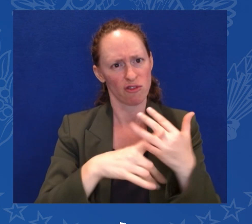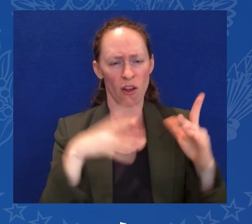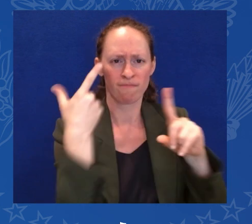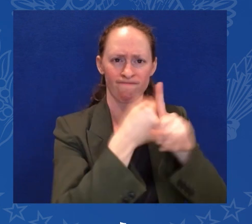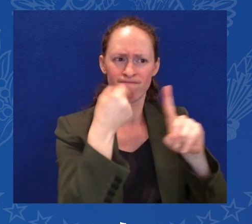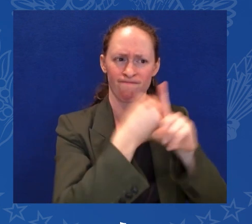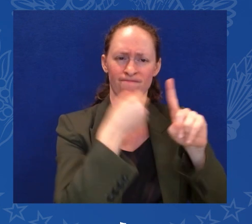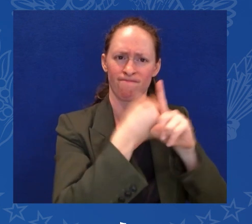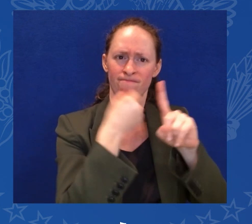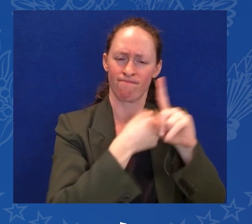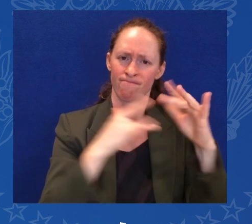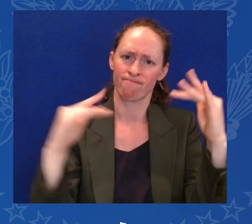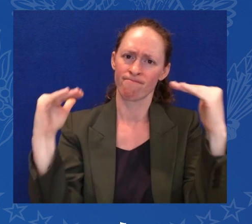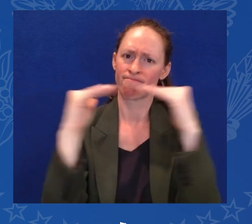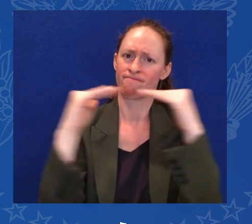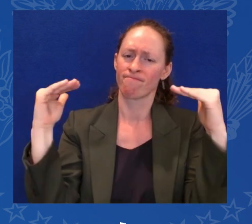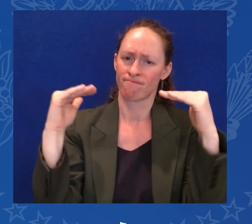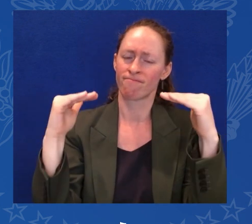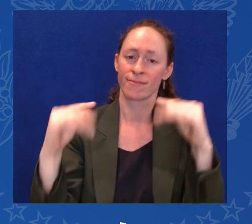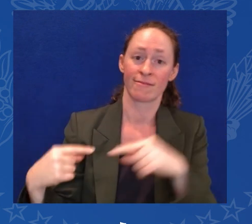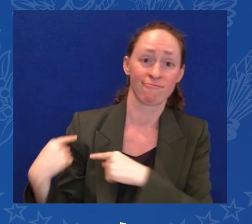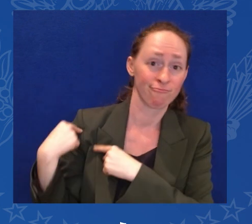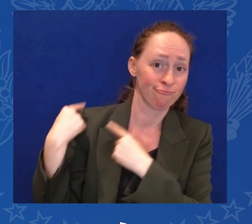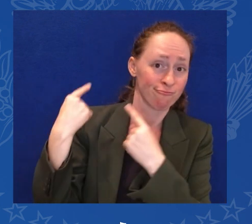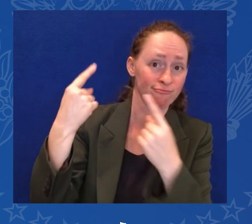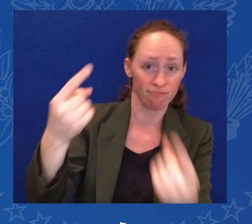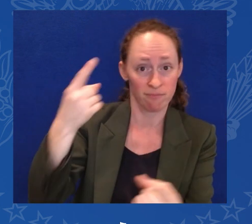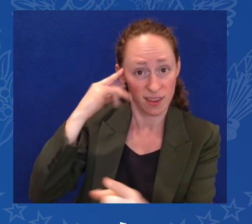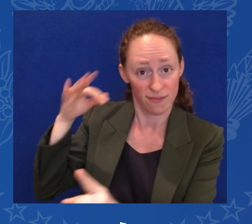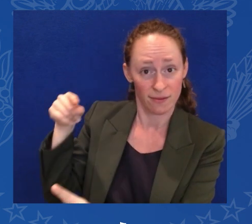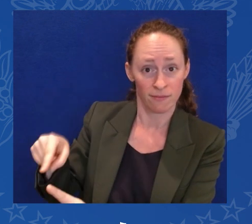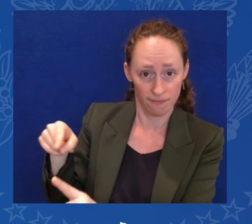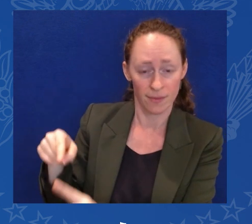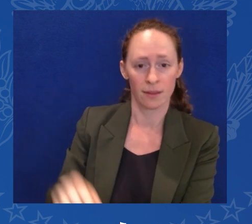Antilynching Act alongside Congressman Bobby Rush.